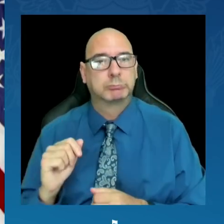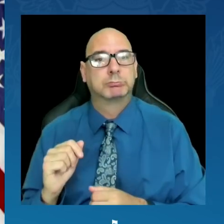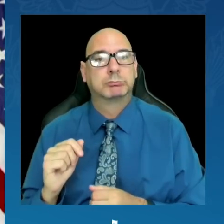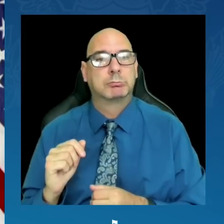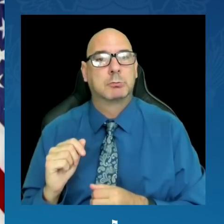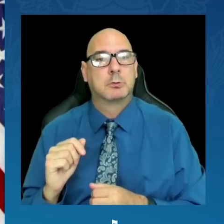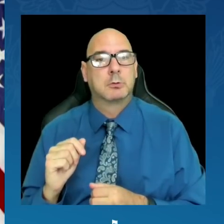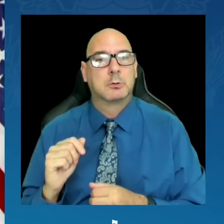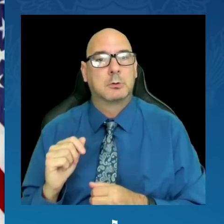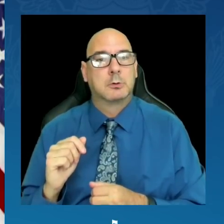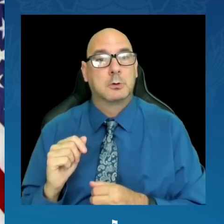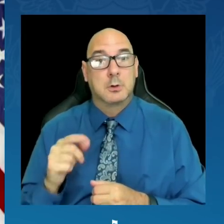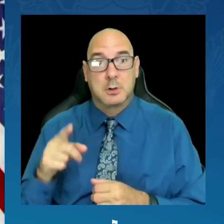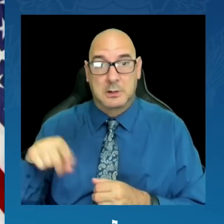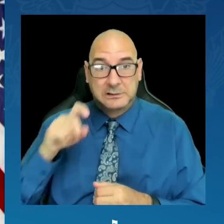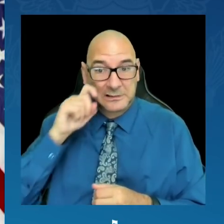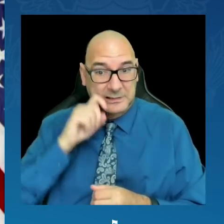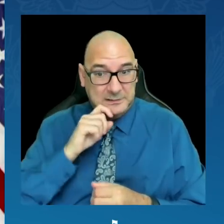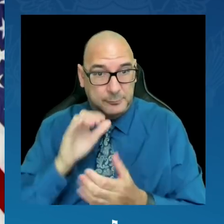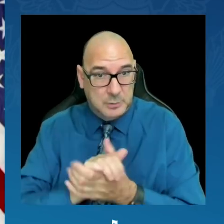the right to interracial marriage.